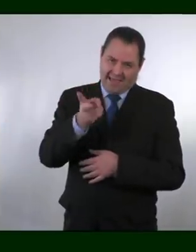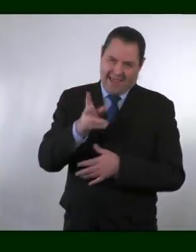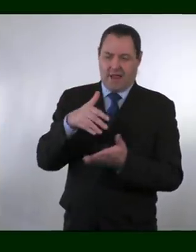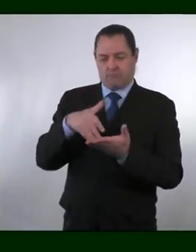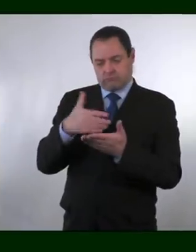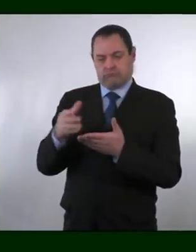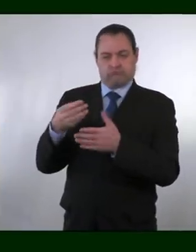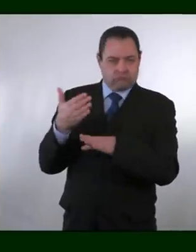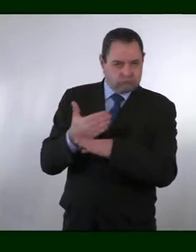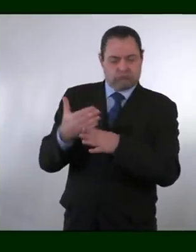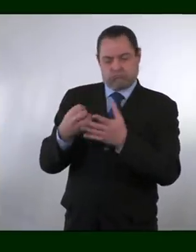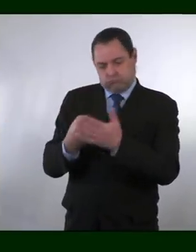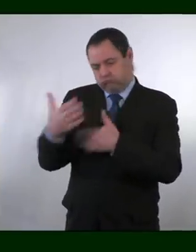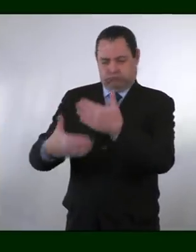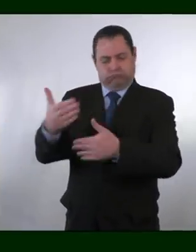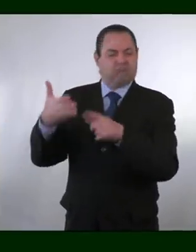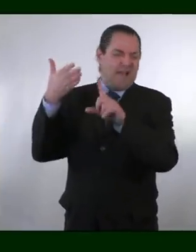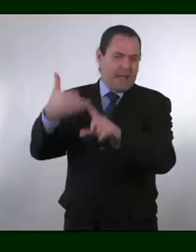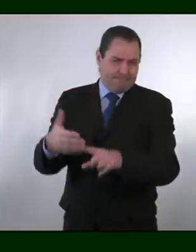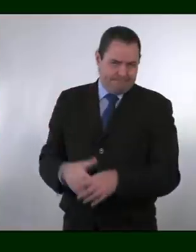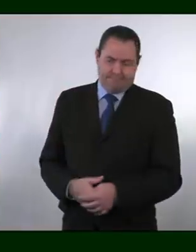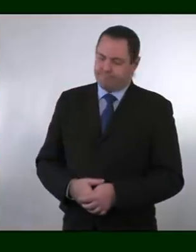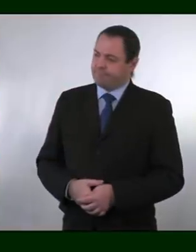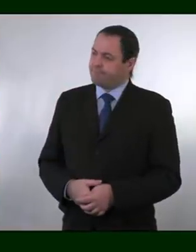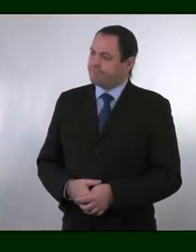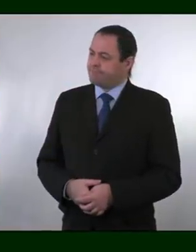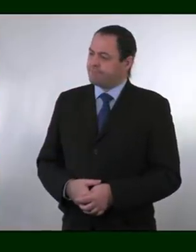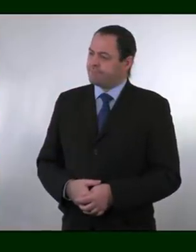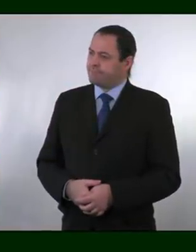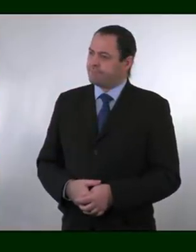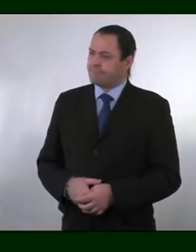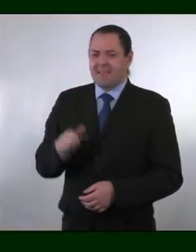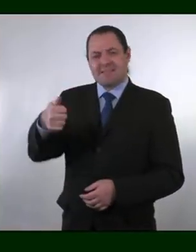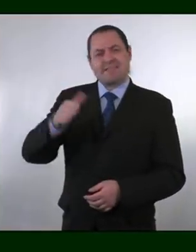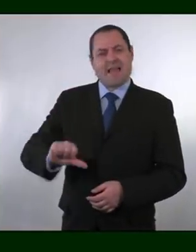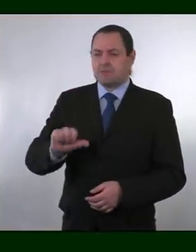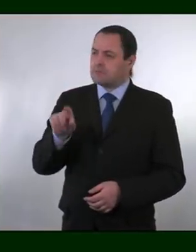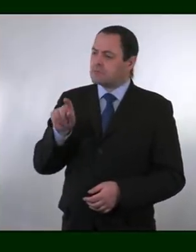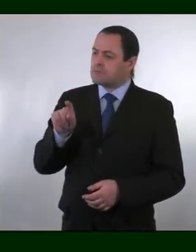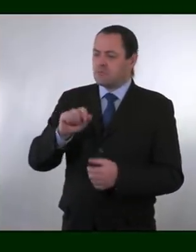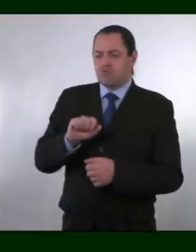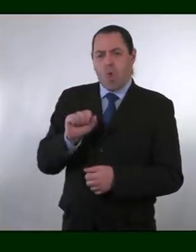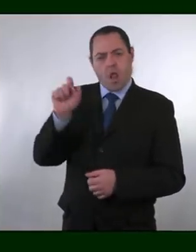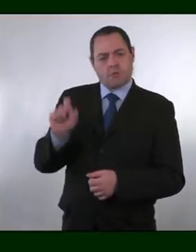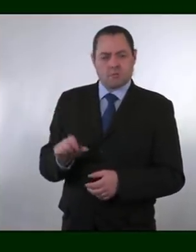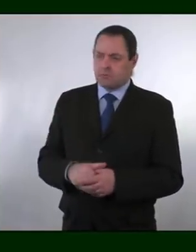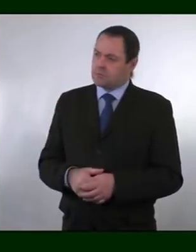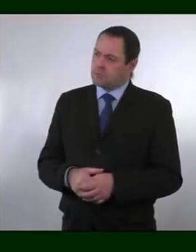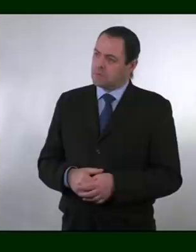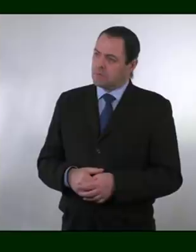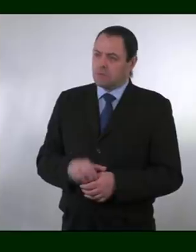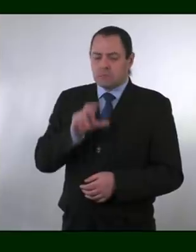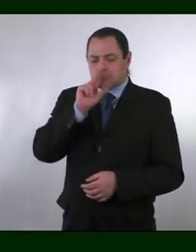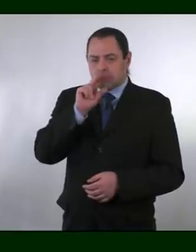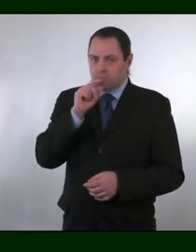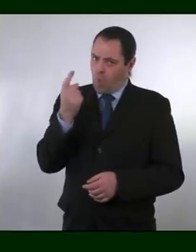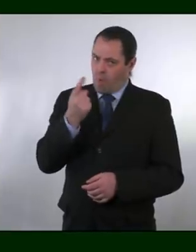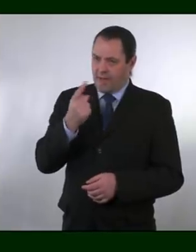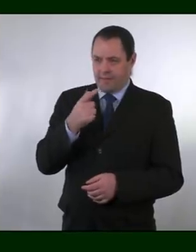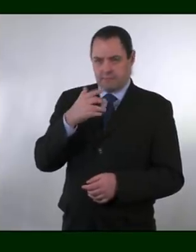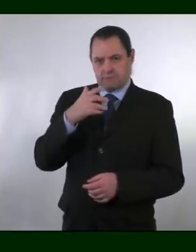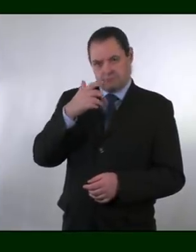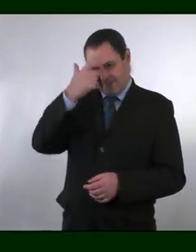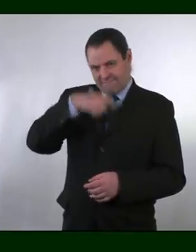custom. That is what we are aiming for. >>Margaret Ferrier (Rutherglen and